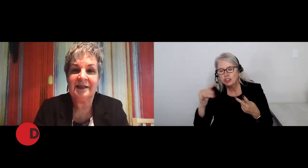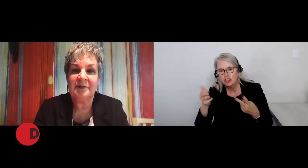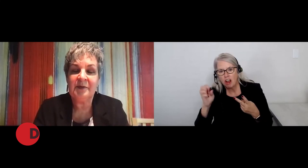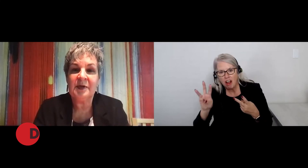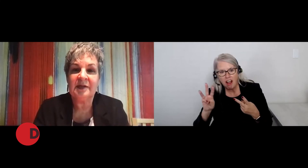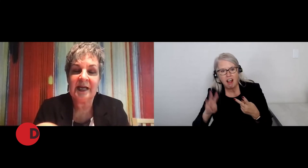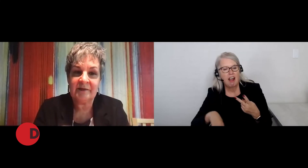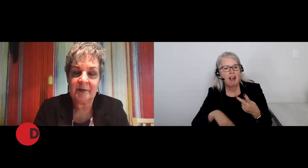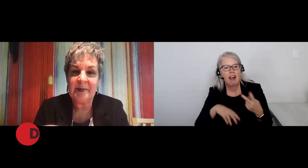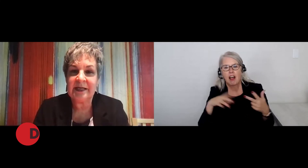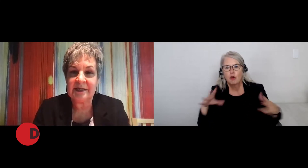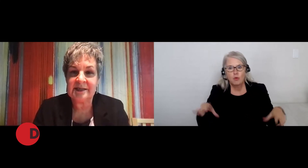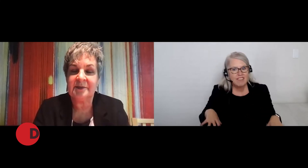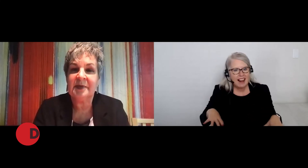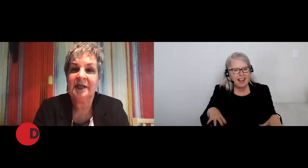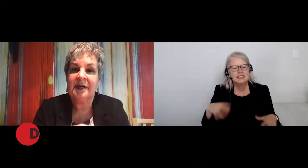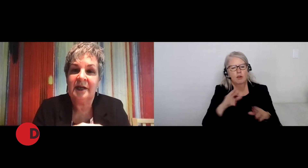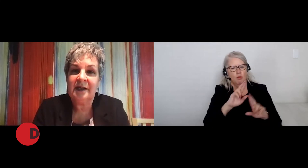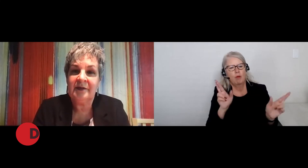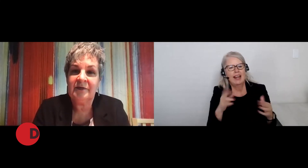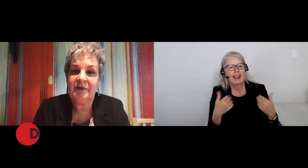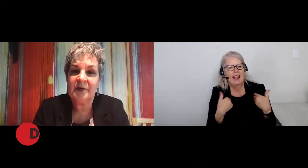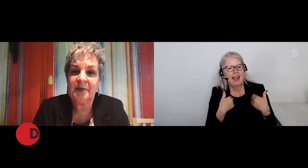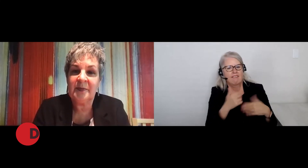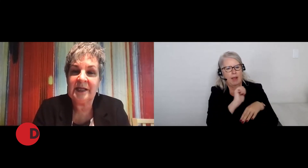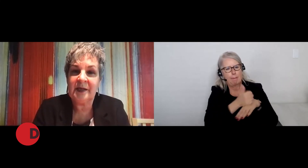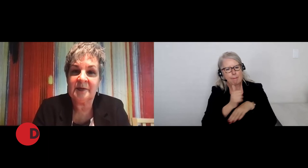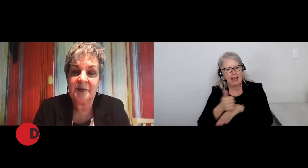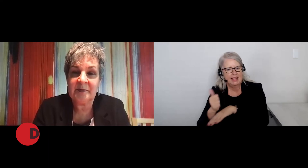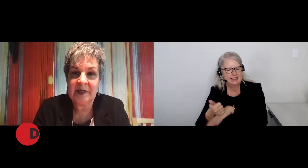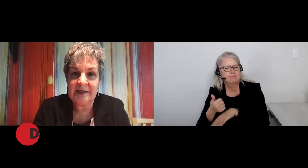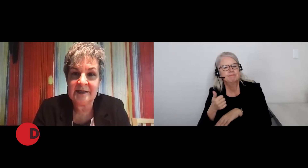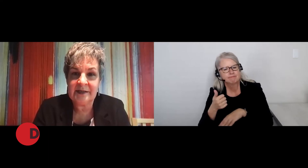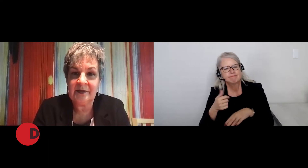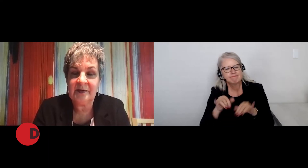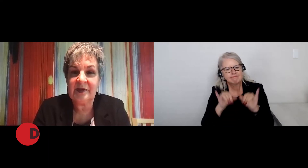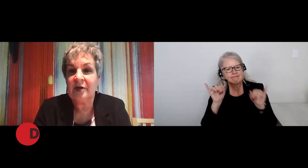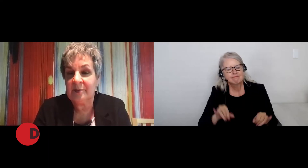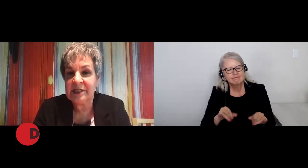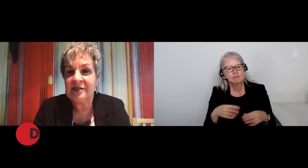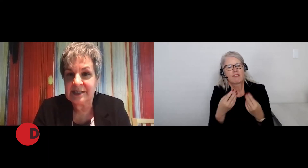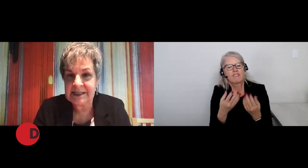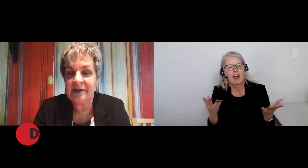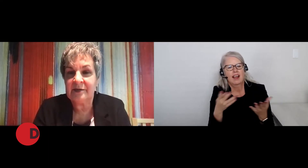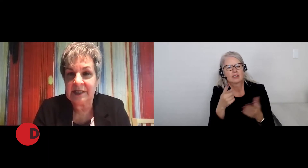Newfoundland, we are prepared to put in systems and provide